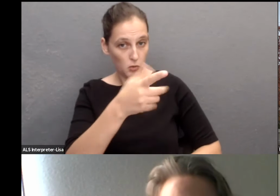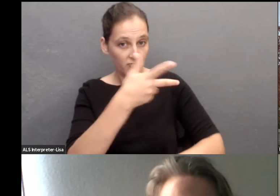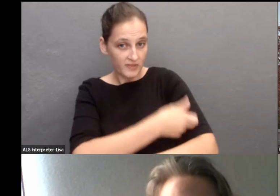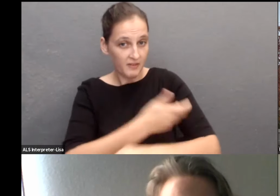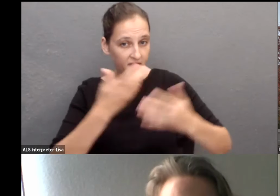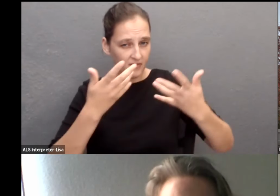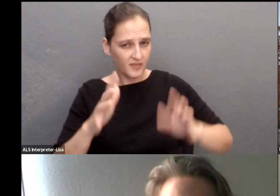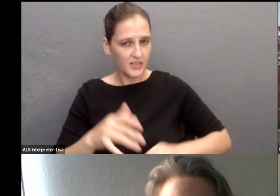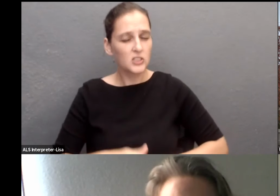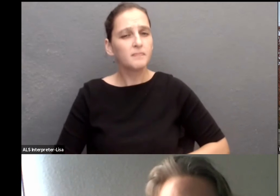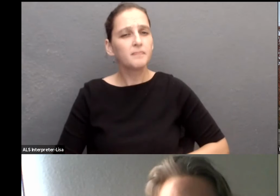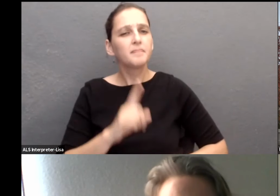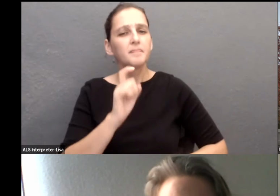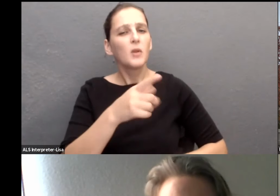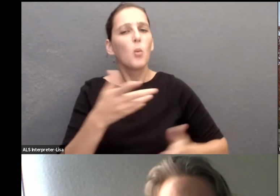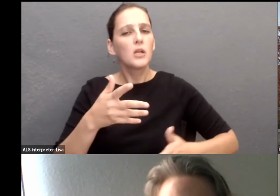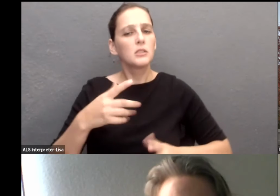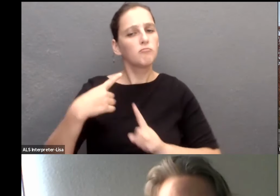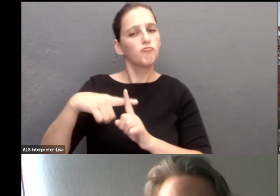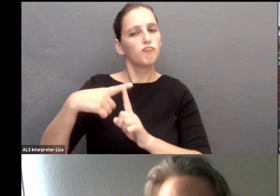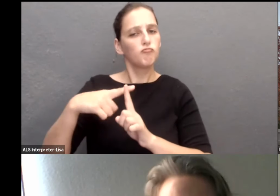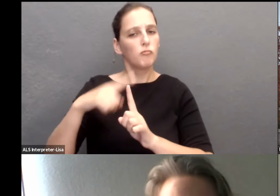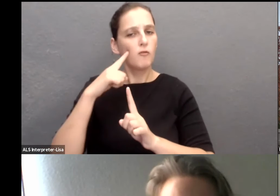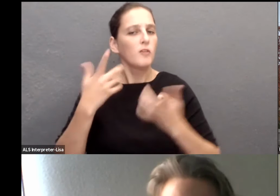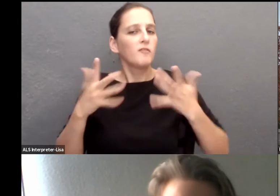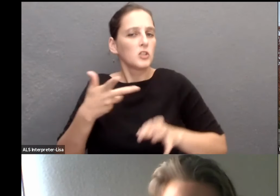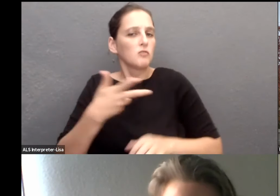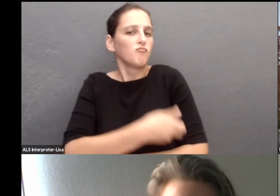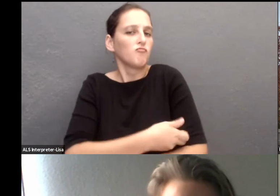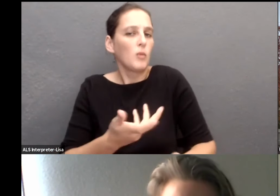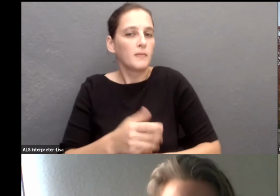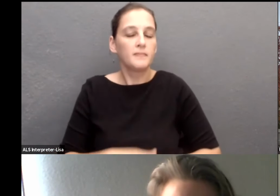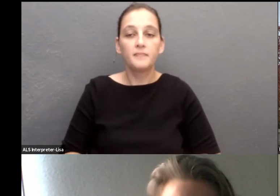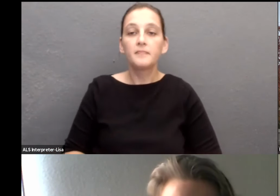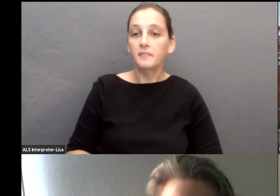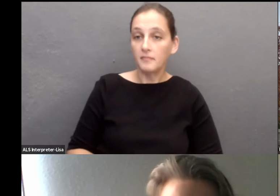of the benefits to being vaccinated? Jared Price: For the longest time I was not